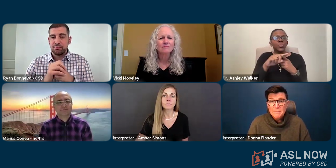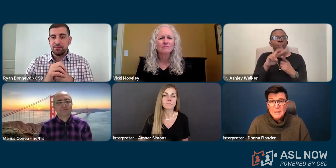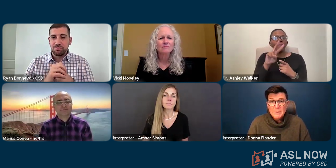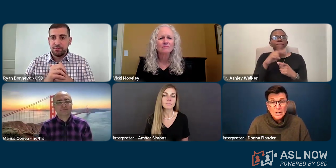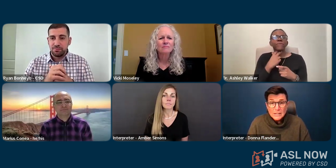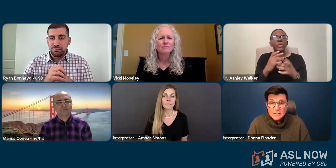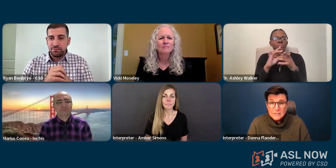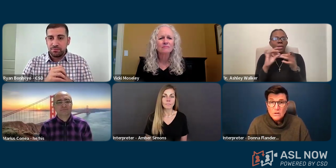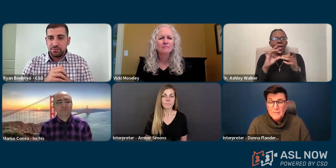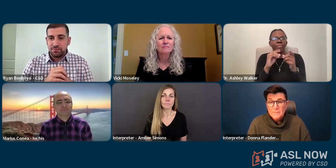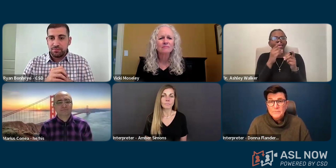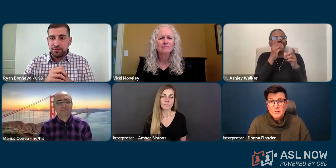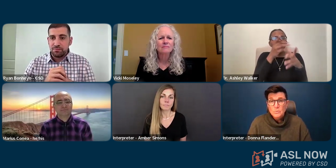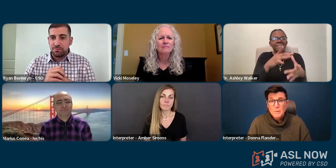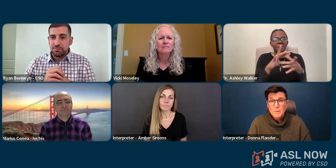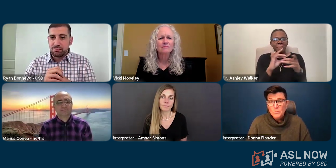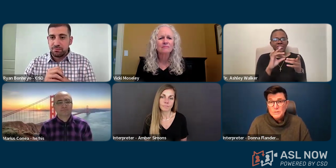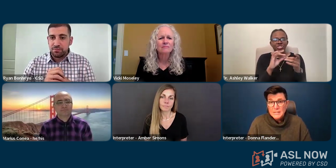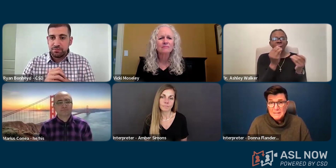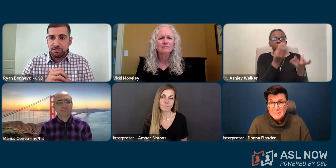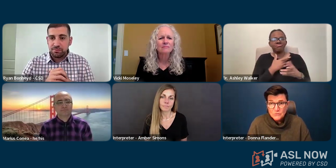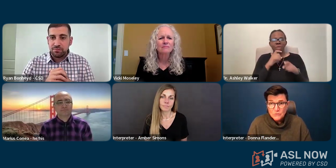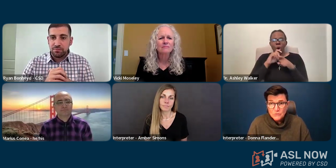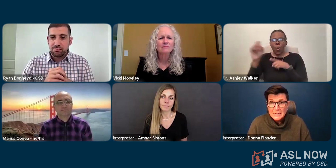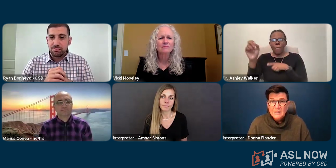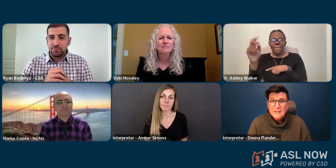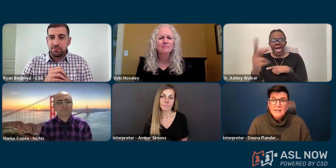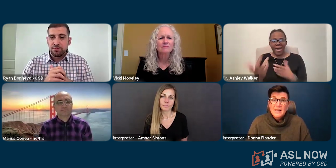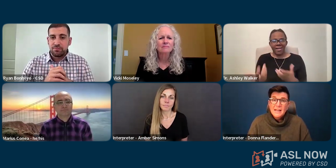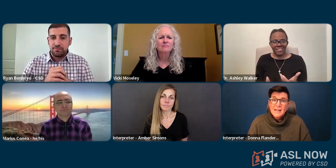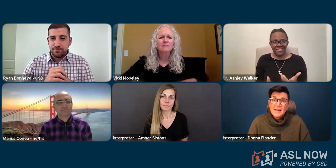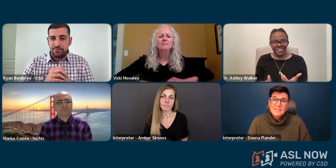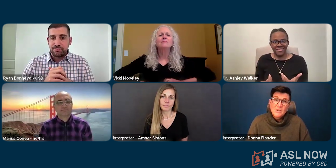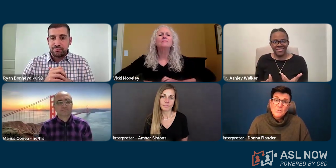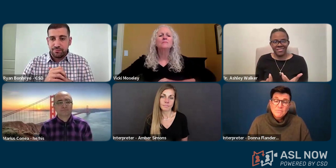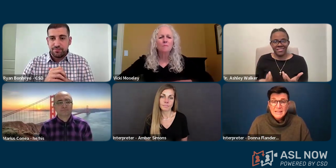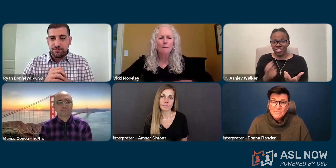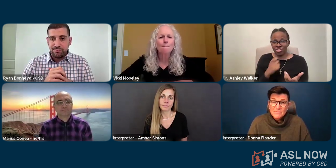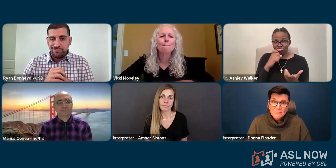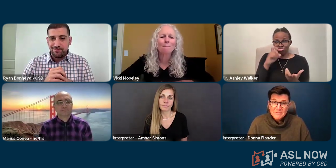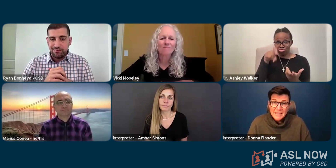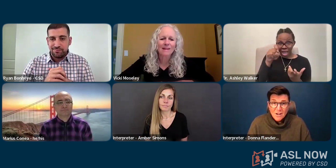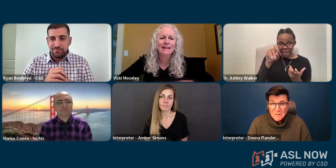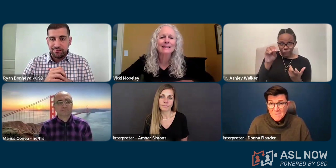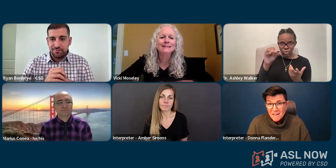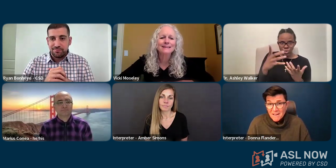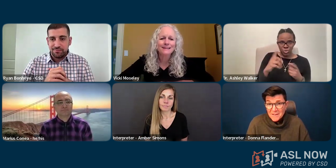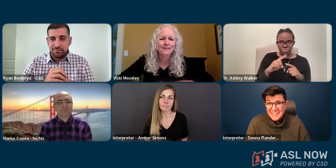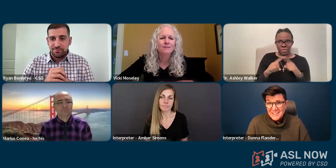like my parent, who my mother will take messages for me. And, you know, they give they call my mom